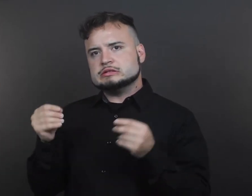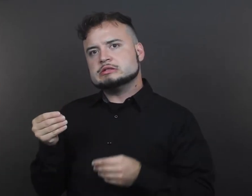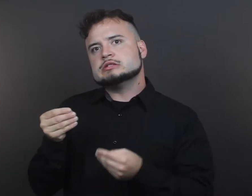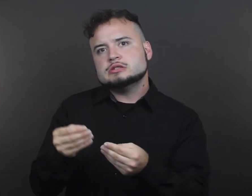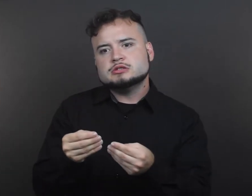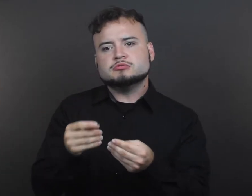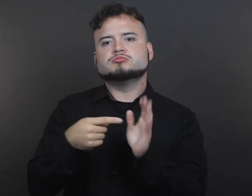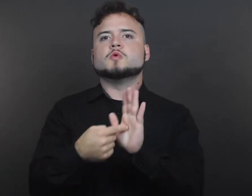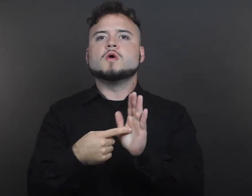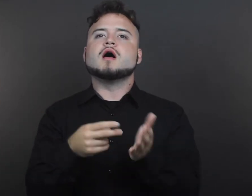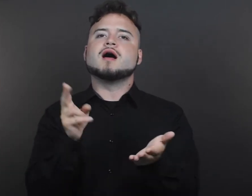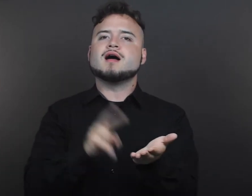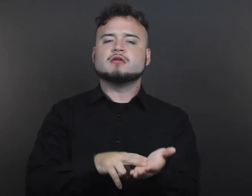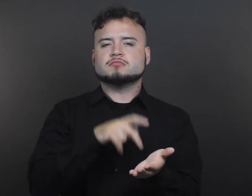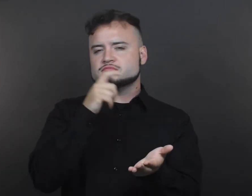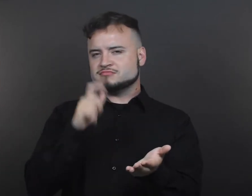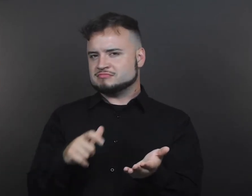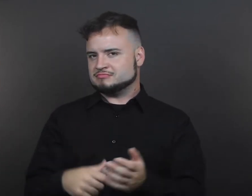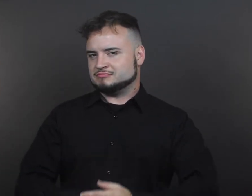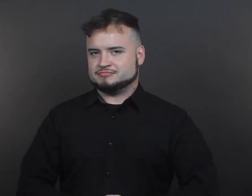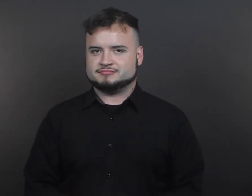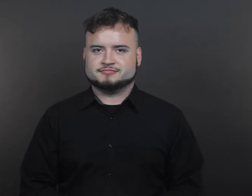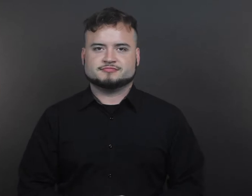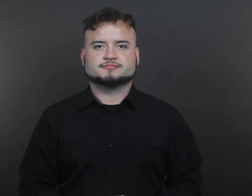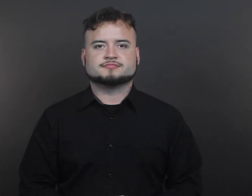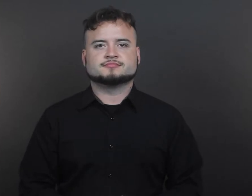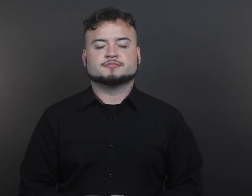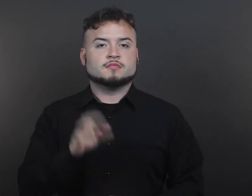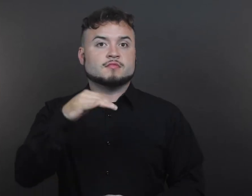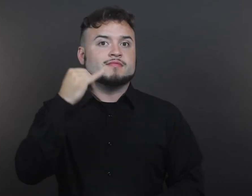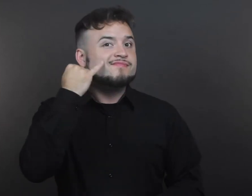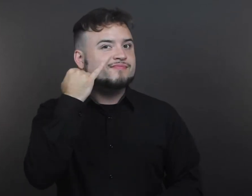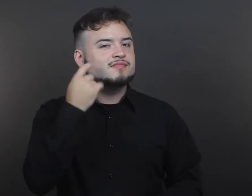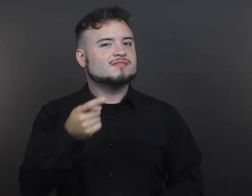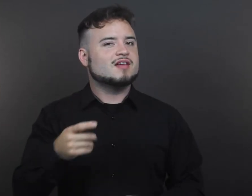If you are registered, you do not need to show ID when you sign in.